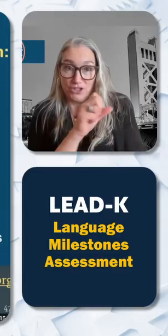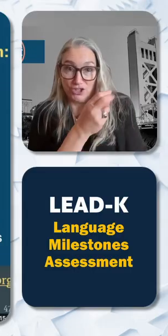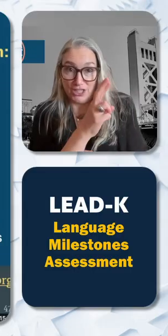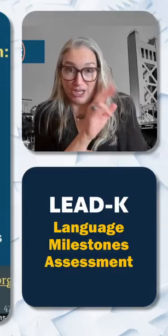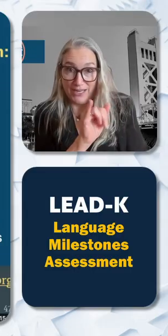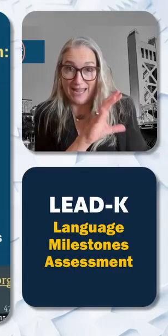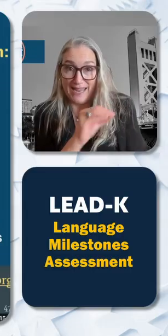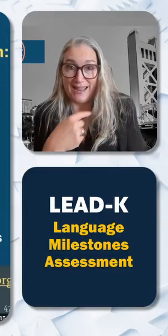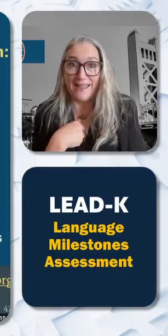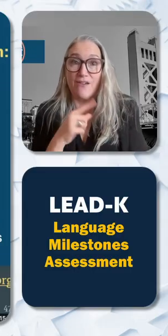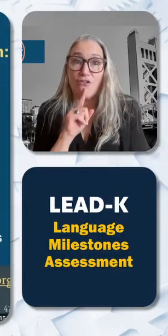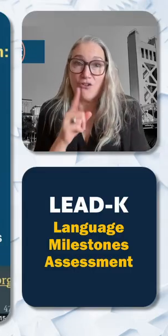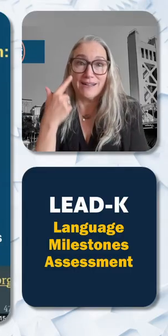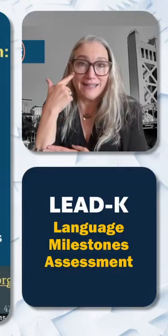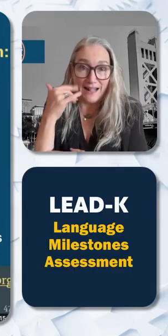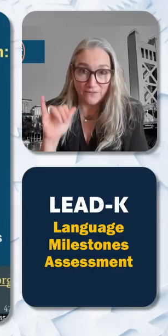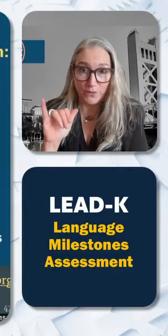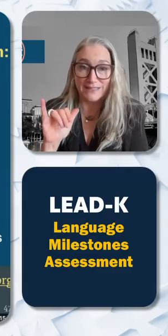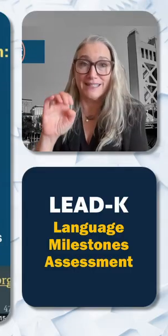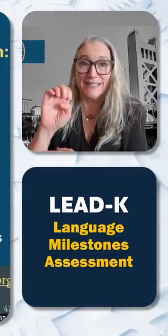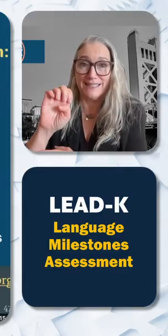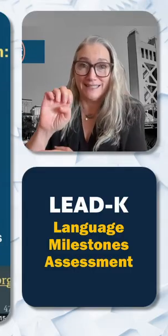All of the funding, and managing the funding.